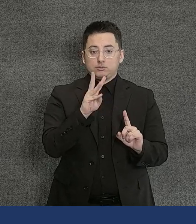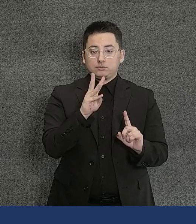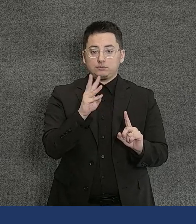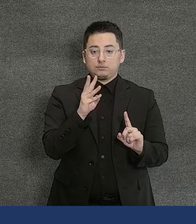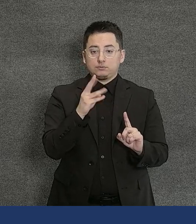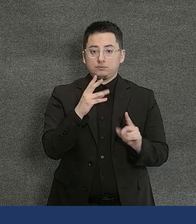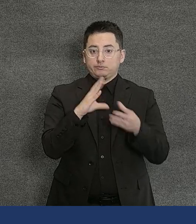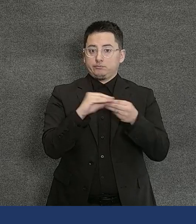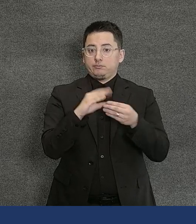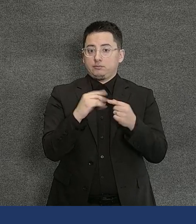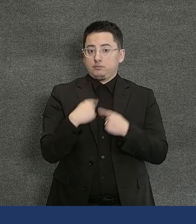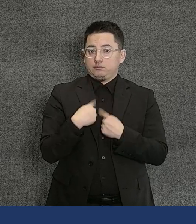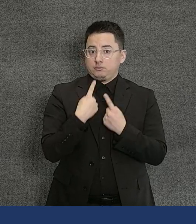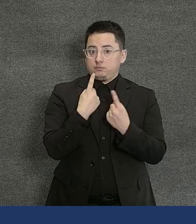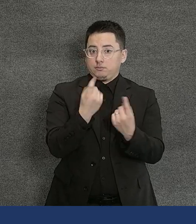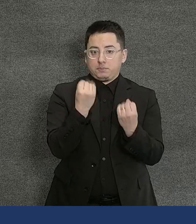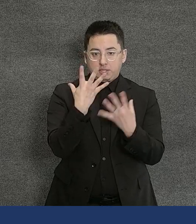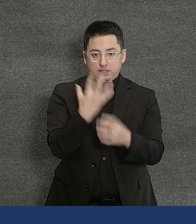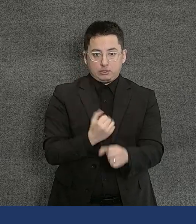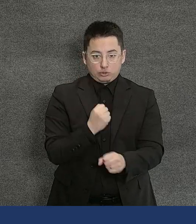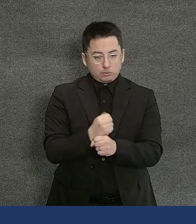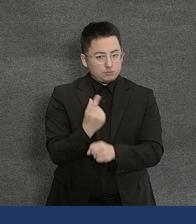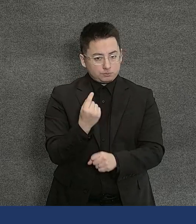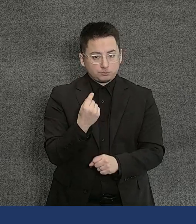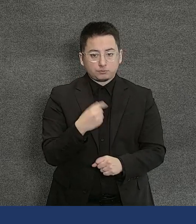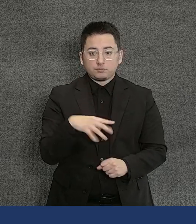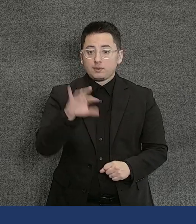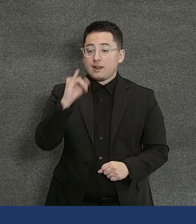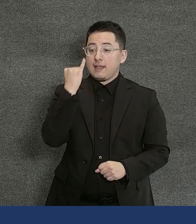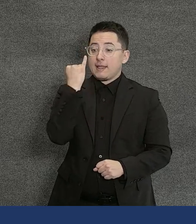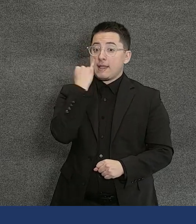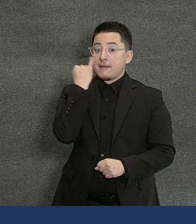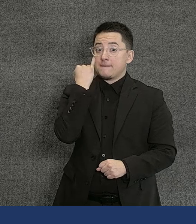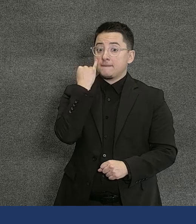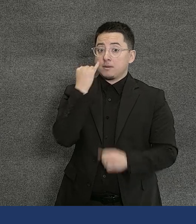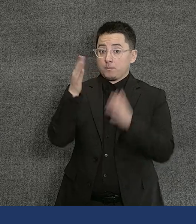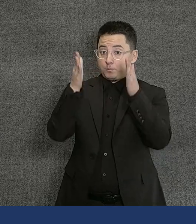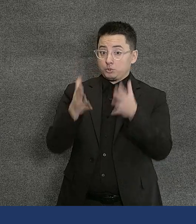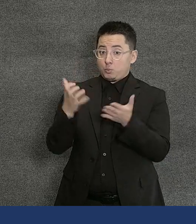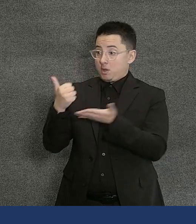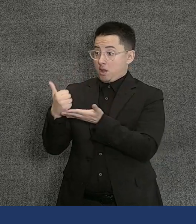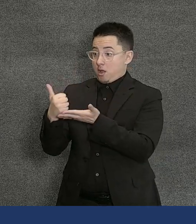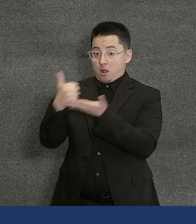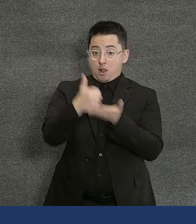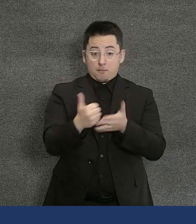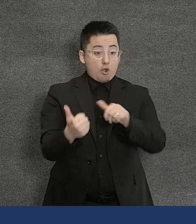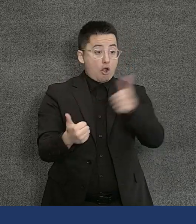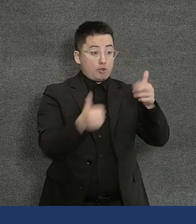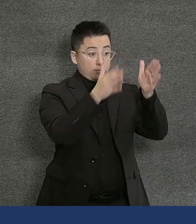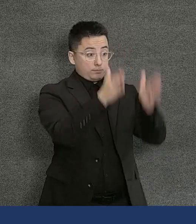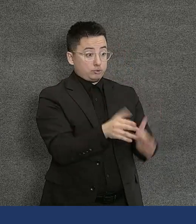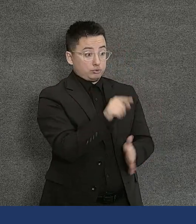that, if someone wants to assist another person in a polling place, for whatever reason-- it could